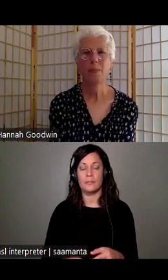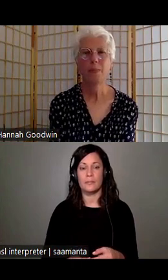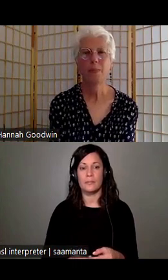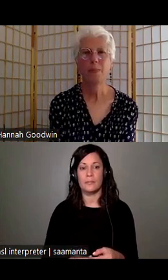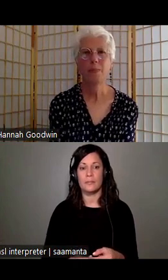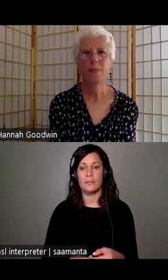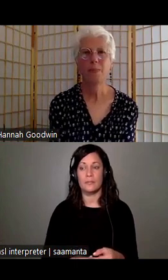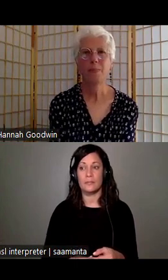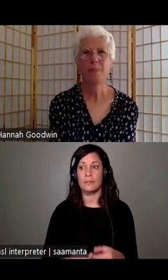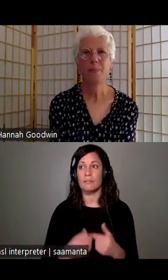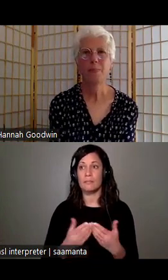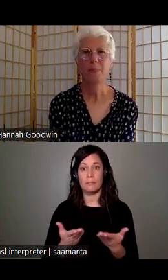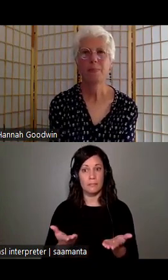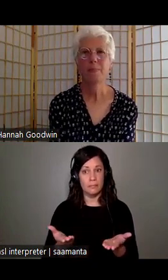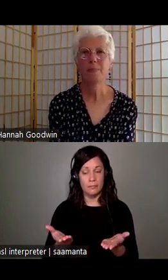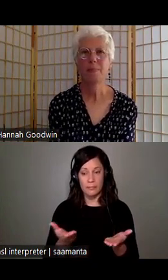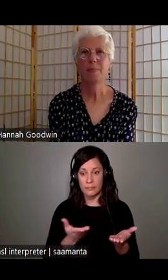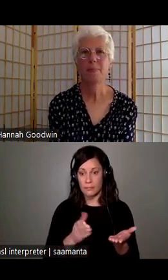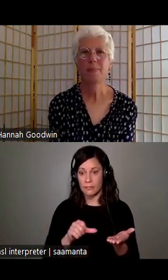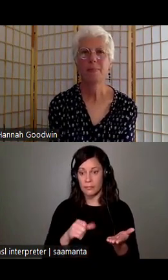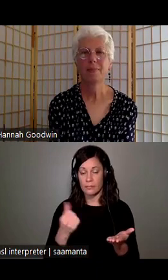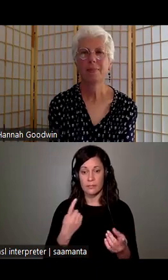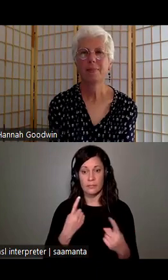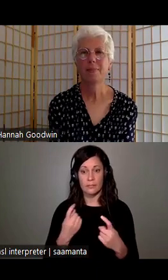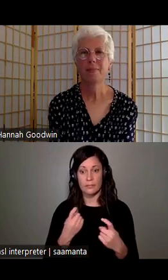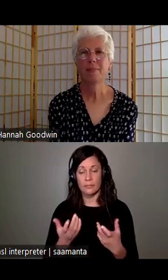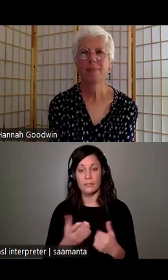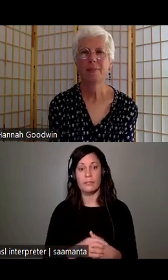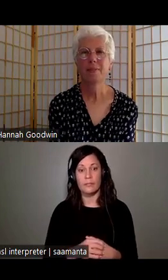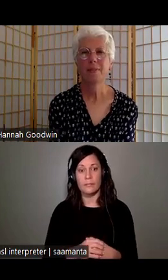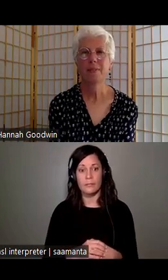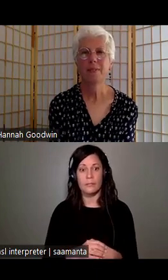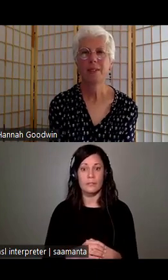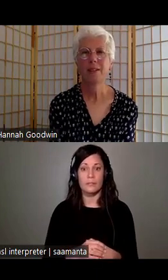All right. Do we have any other questions from our participants?